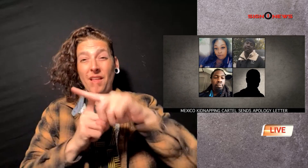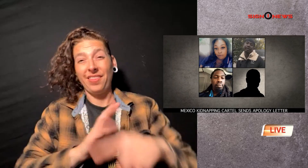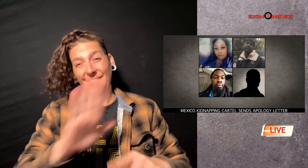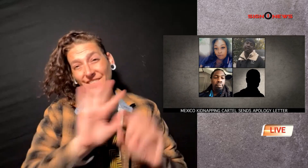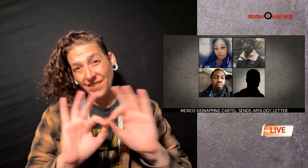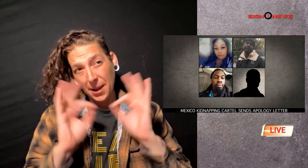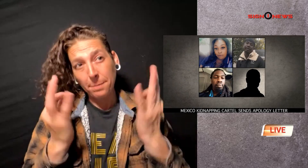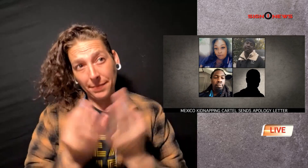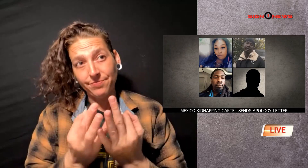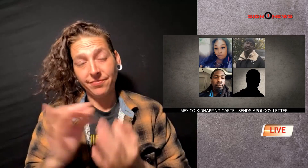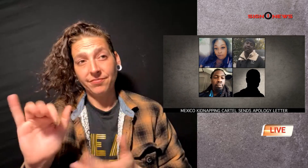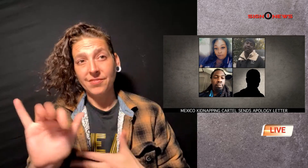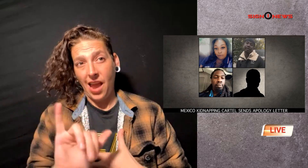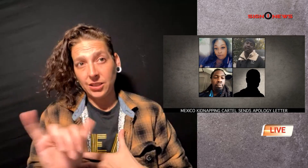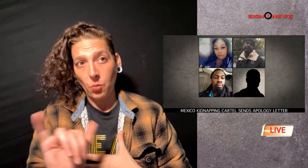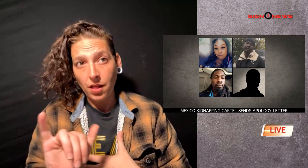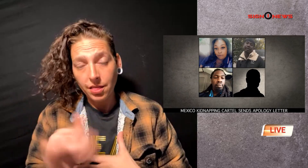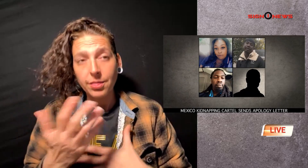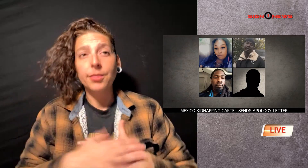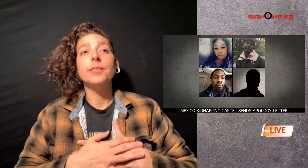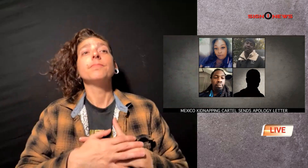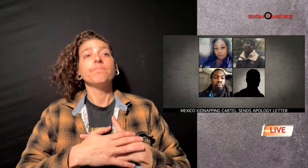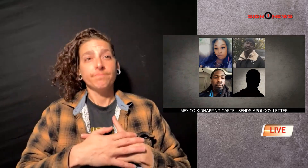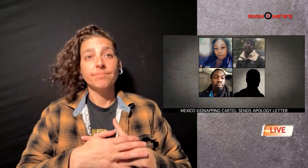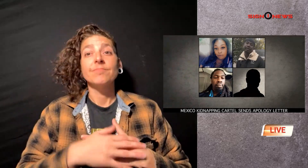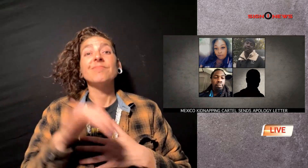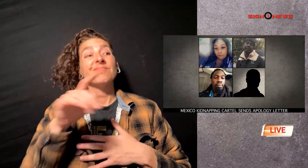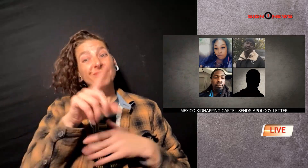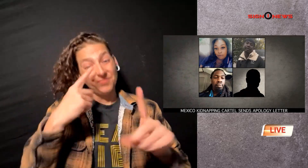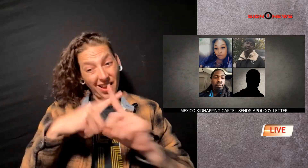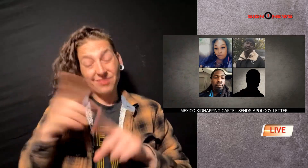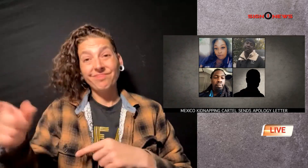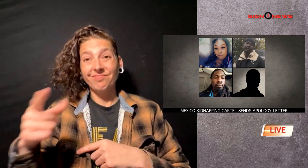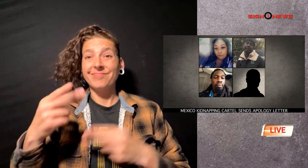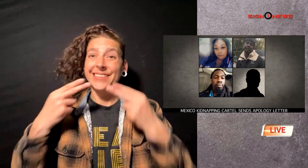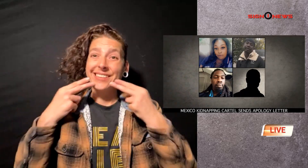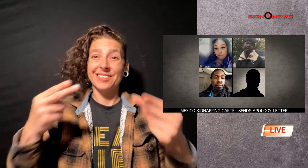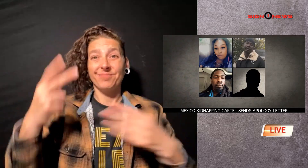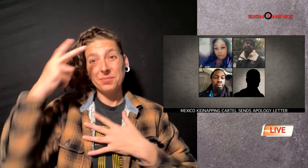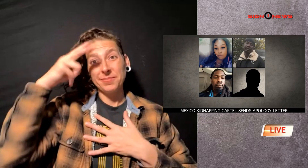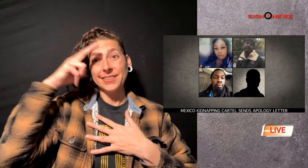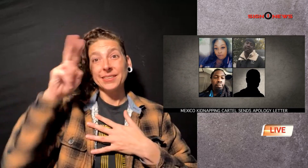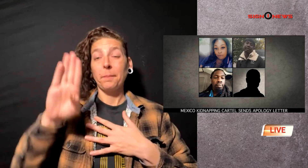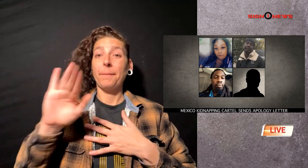as well as the innocent Mexican bystander who was also killed in the shooting